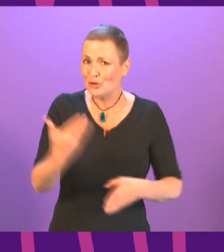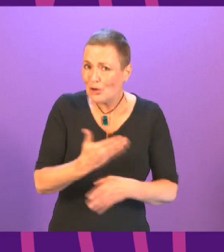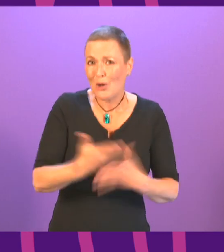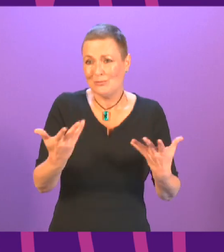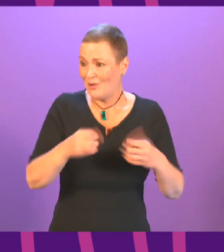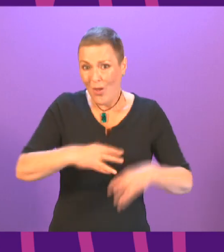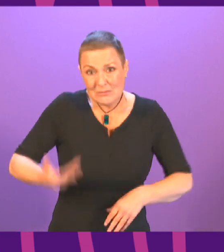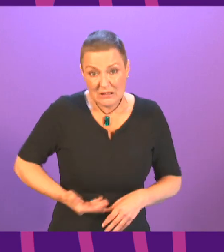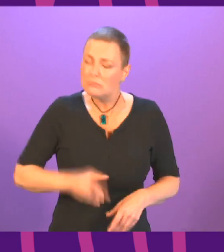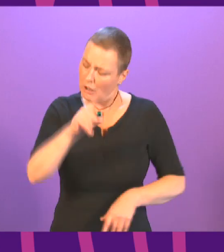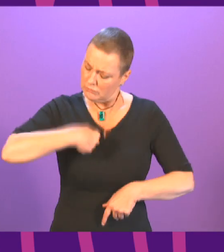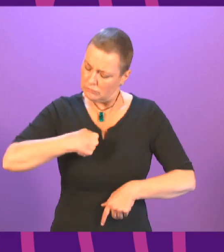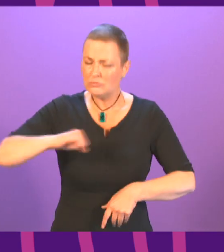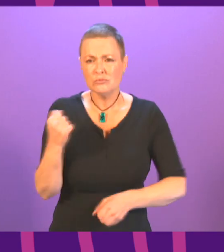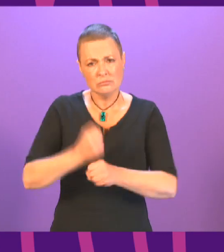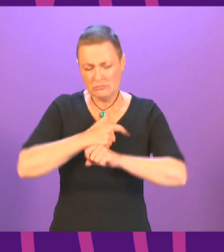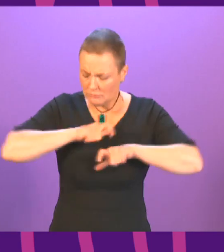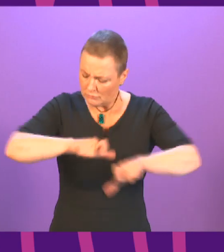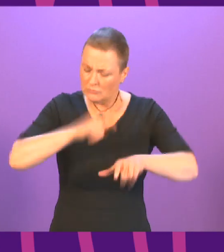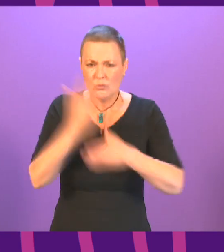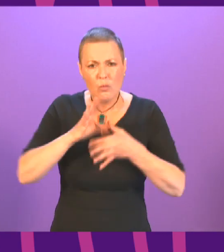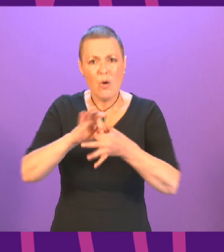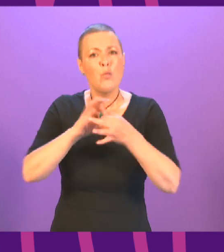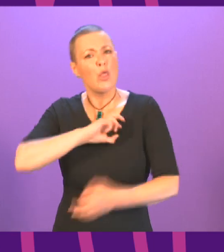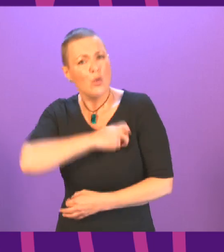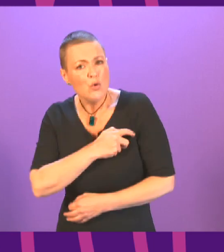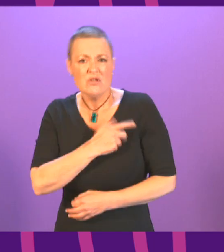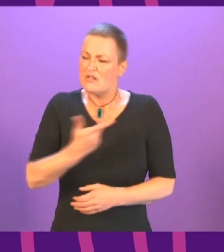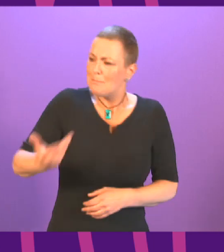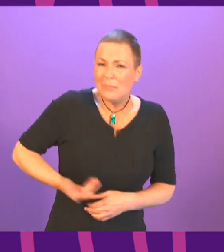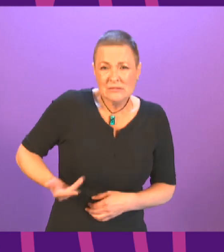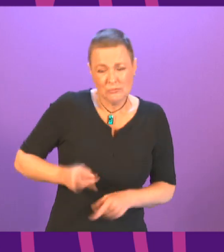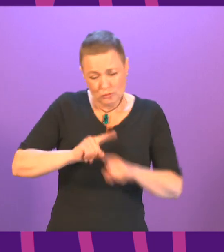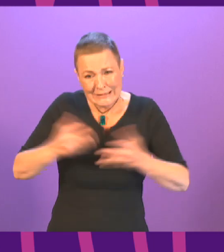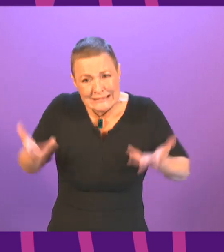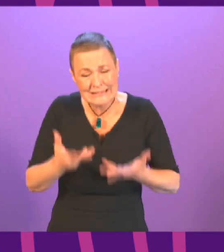We will work with trade unions, workers and businesses to try to help, as much as we can,